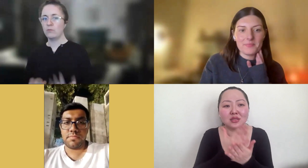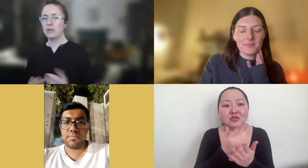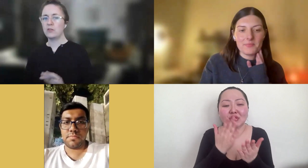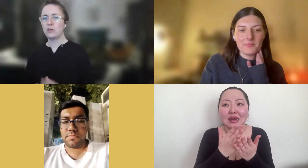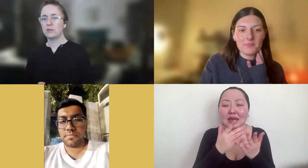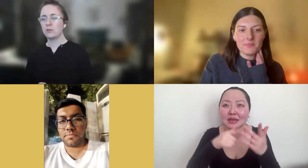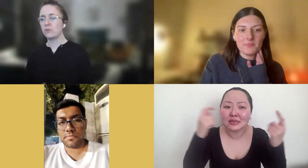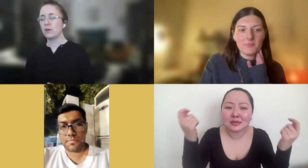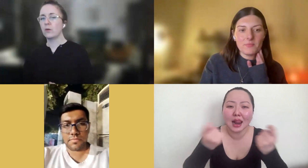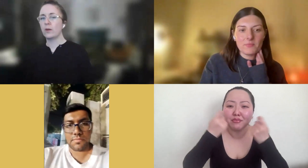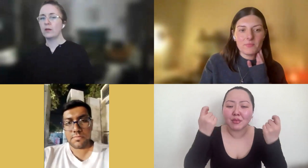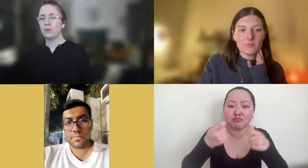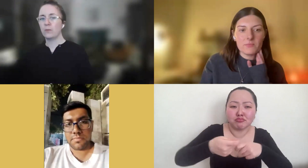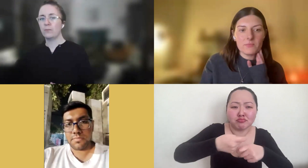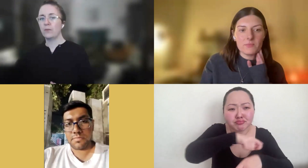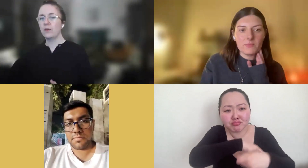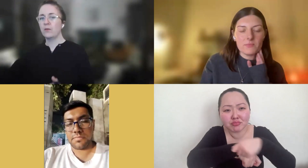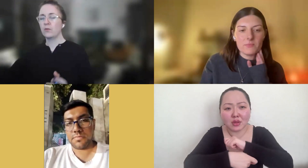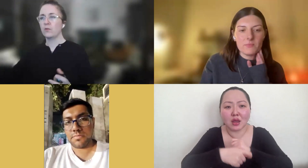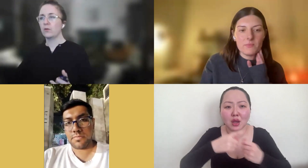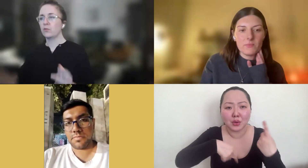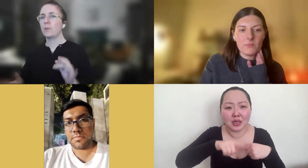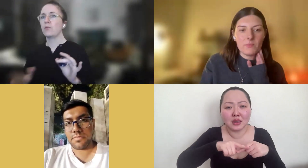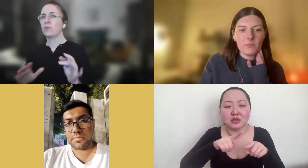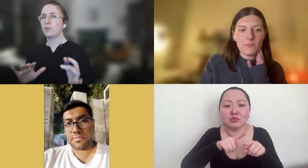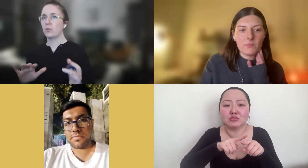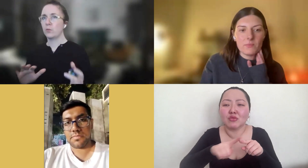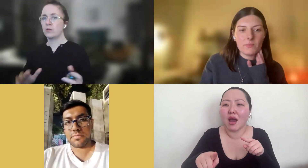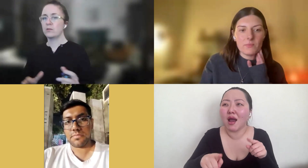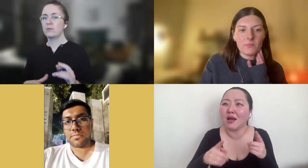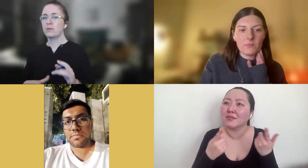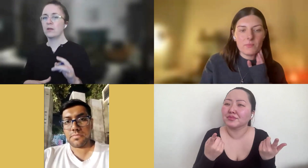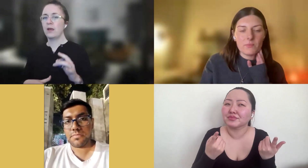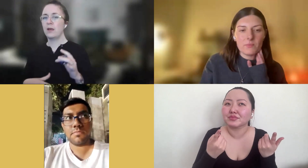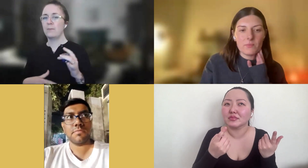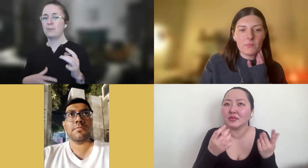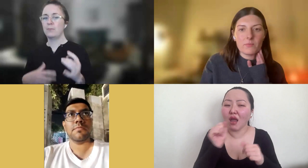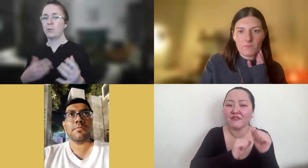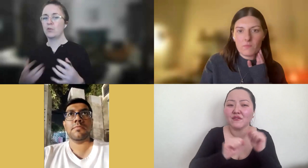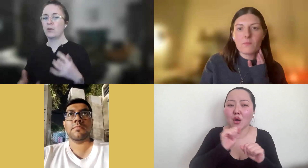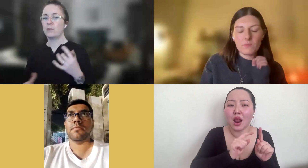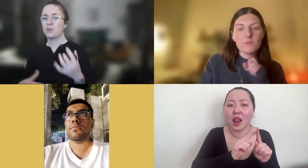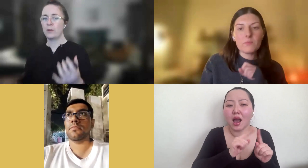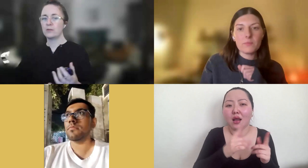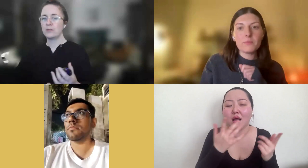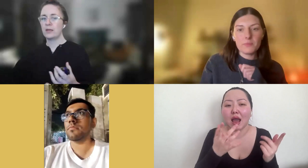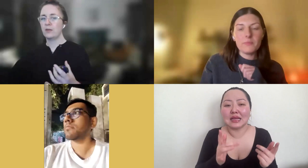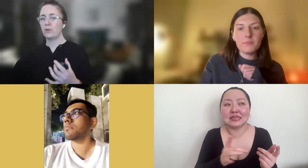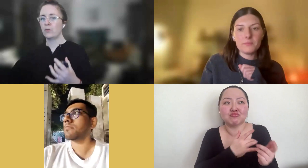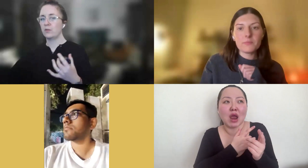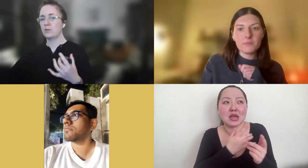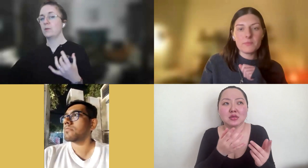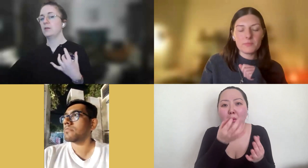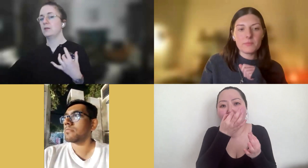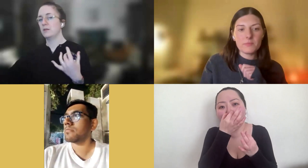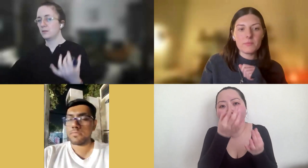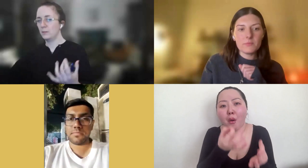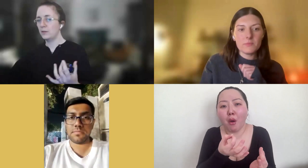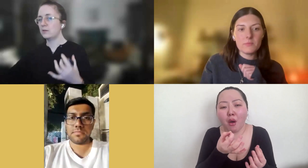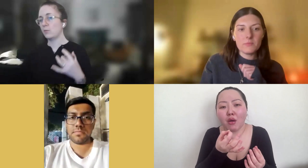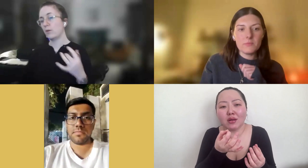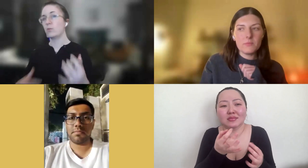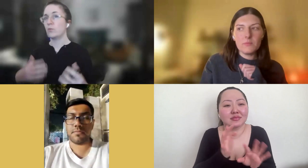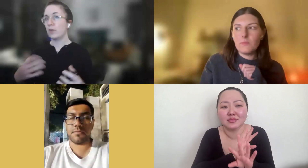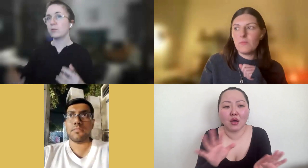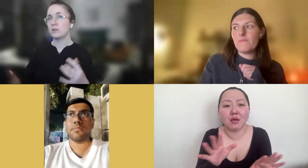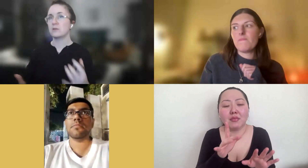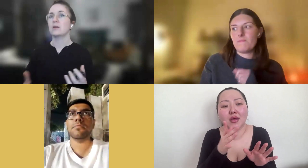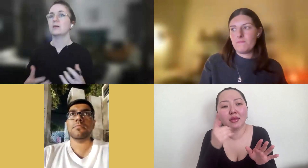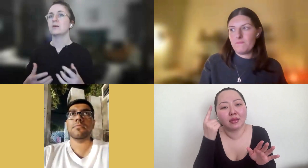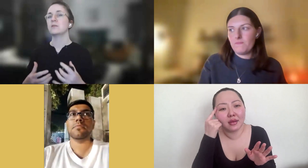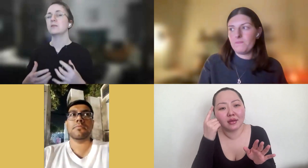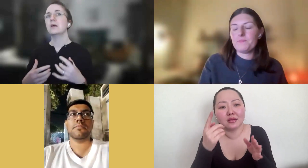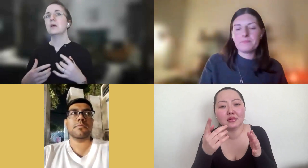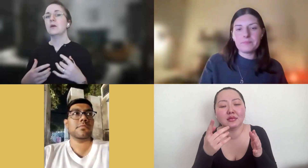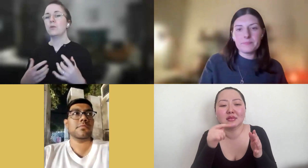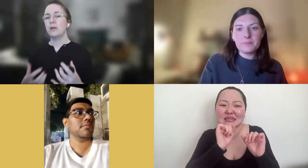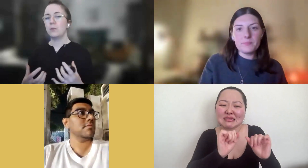We are trying to saying, despite the disability, that this person is able to design because we